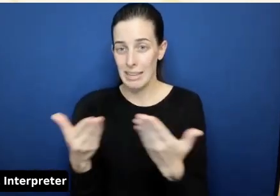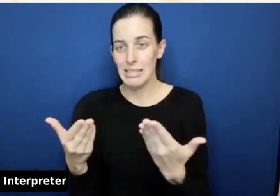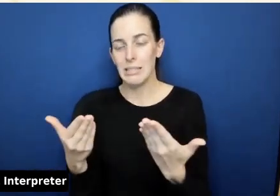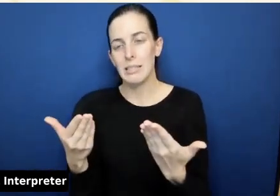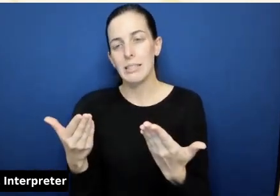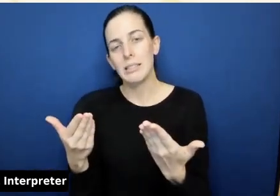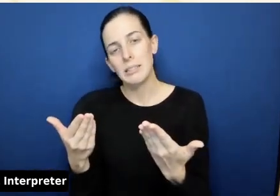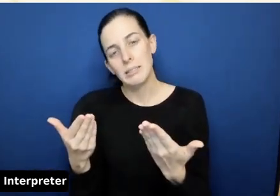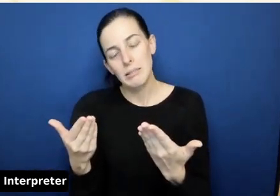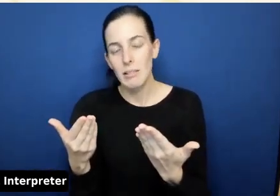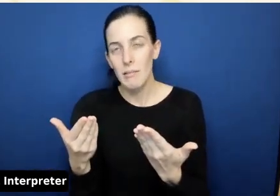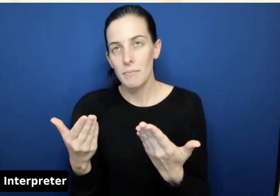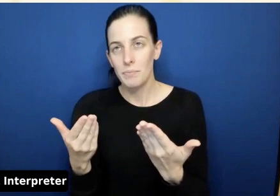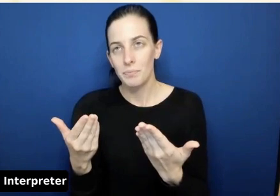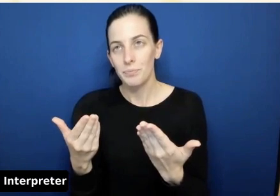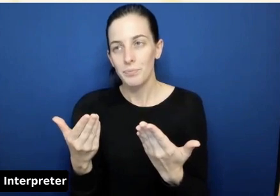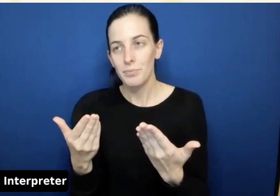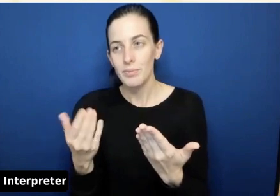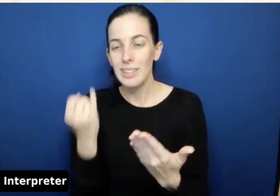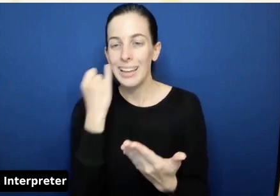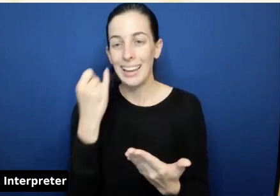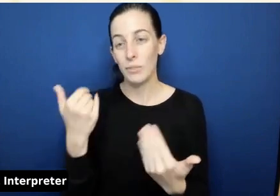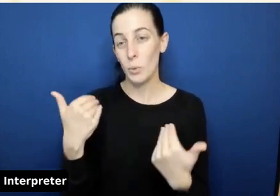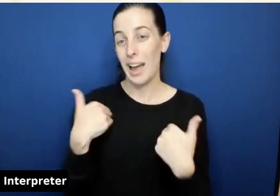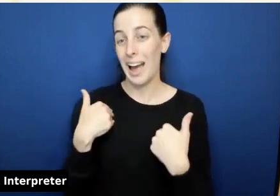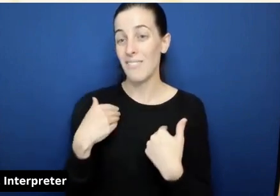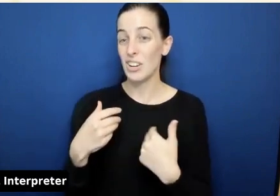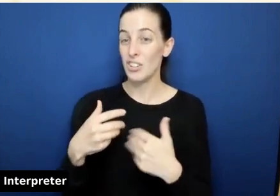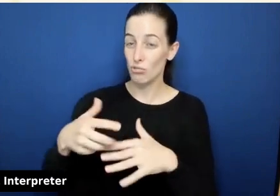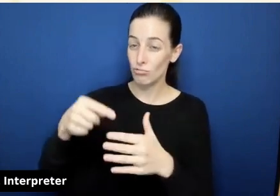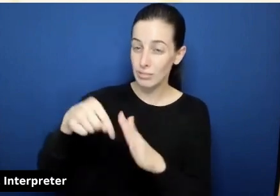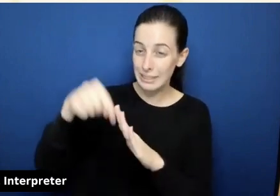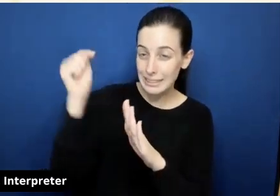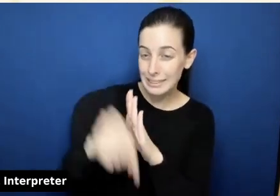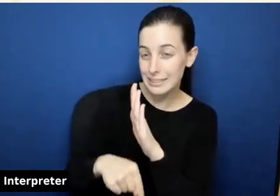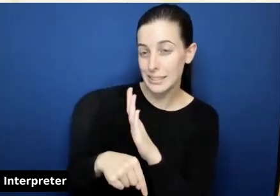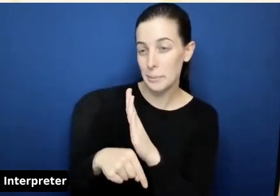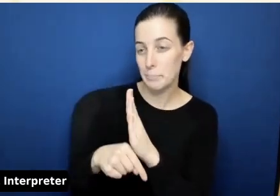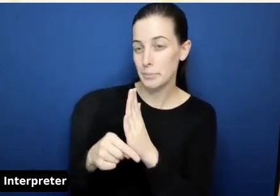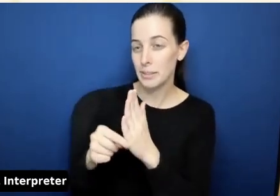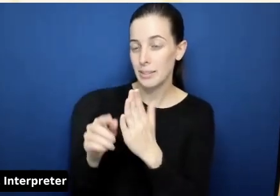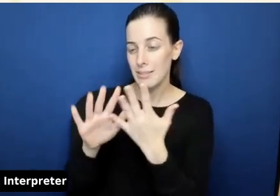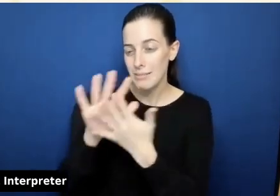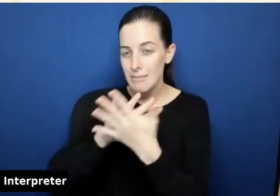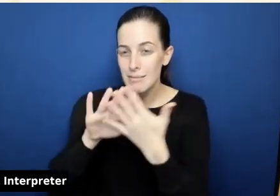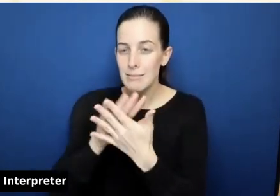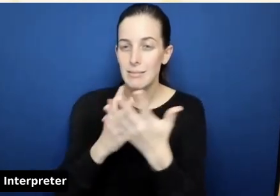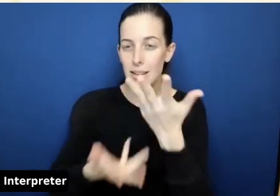But if you are having rich interfaces and having interactive controls and dynamic content, definitely you will have to go for ARIA.